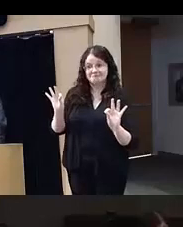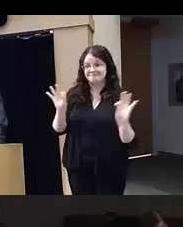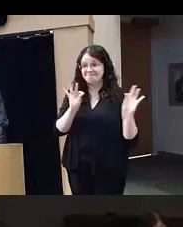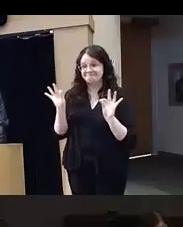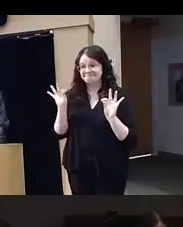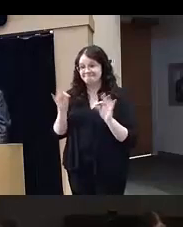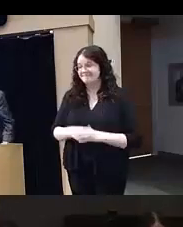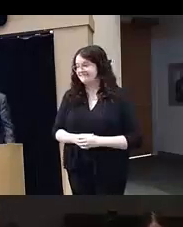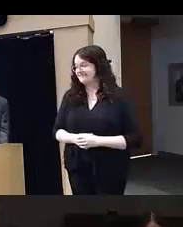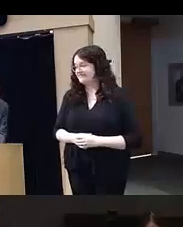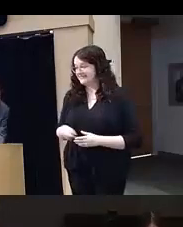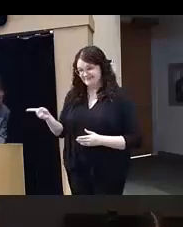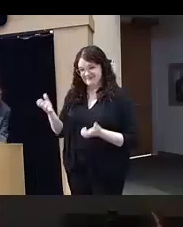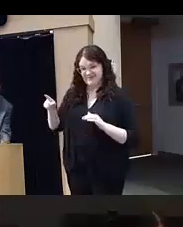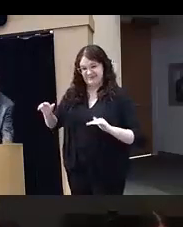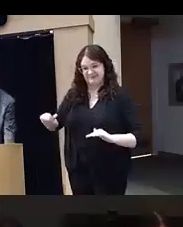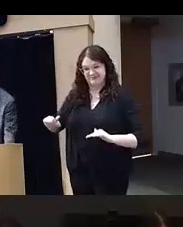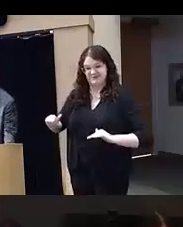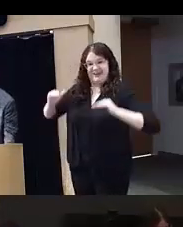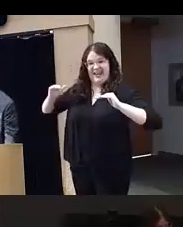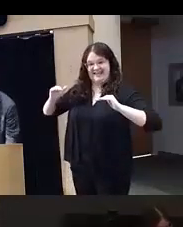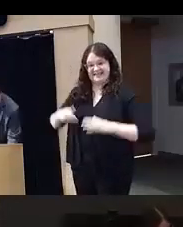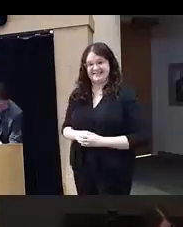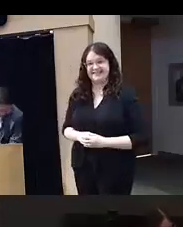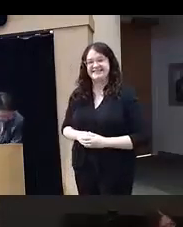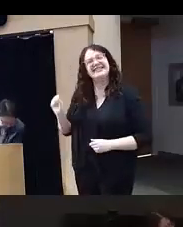yeah maybe I should because my microphone is